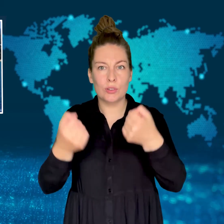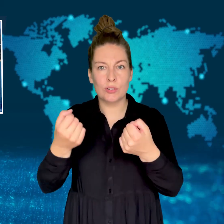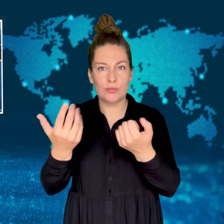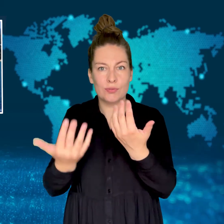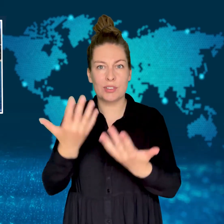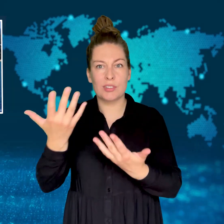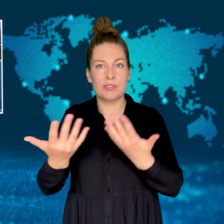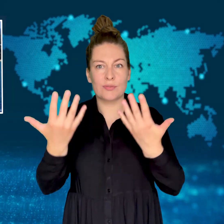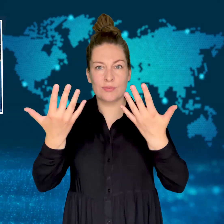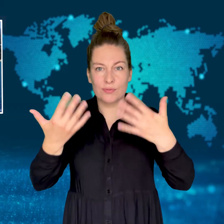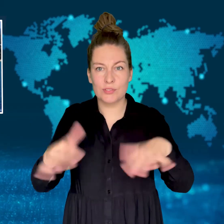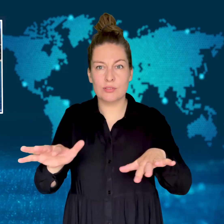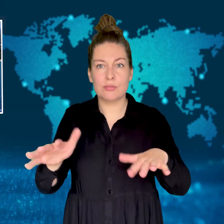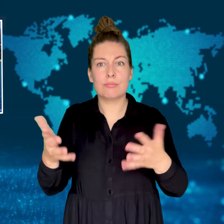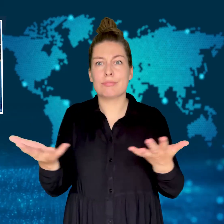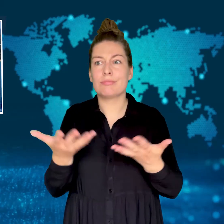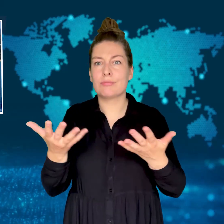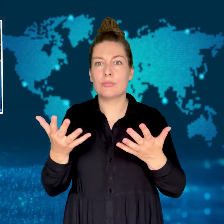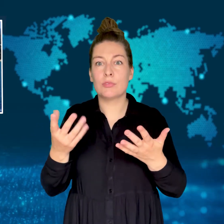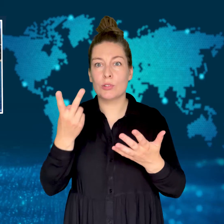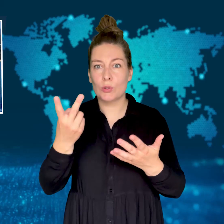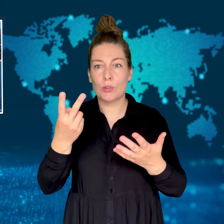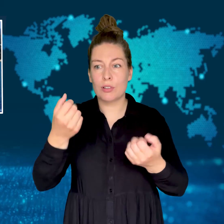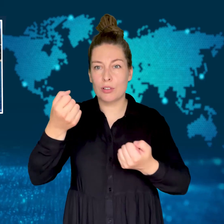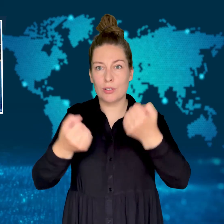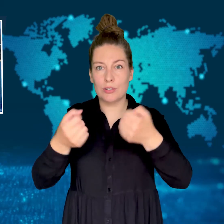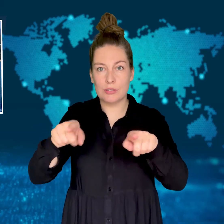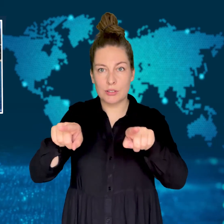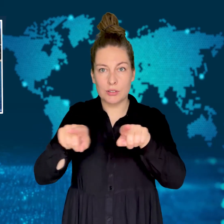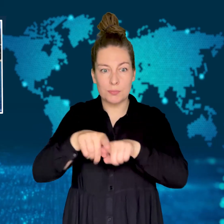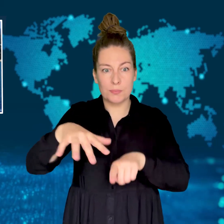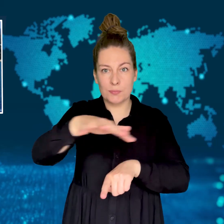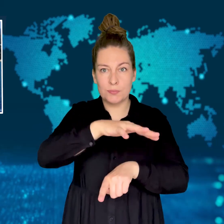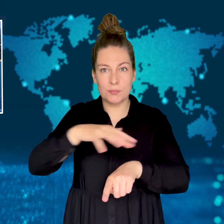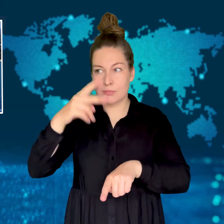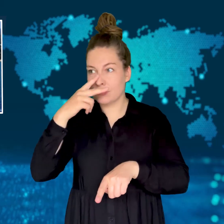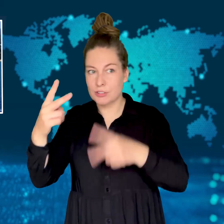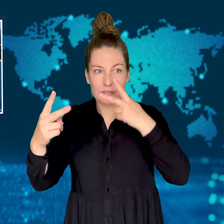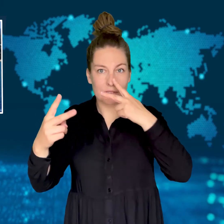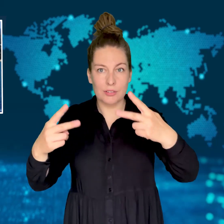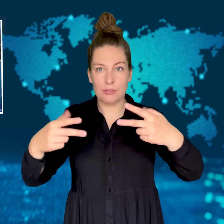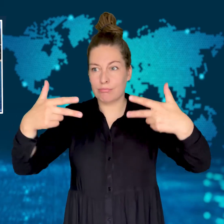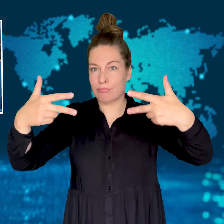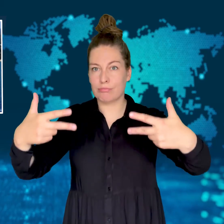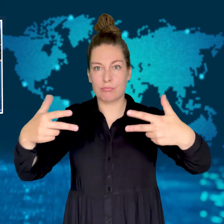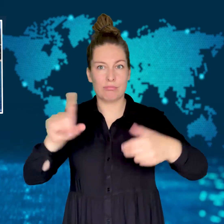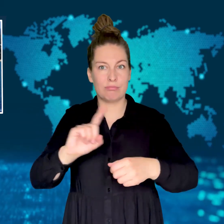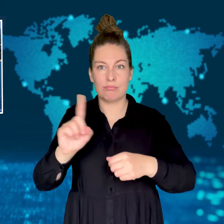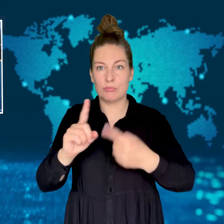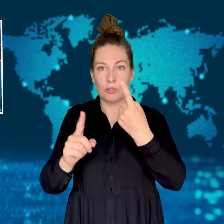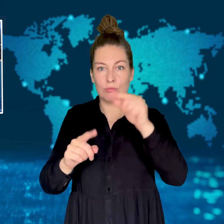They were found when police officers were investigating